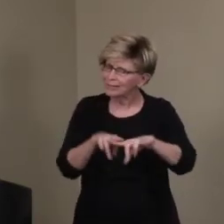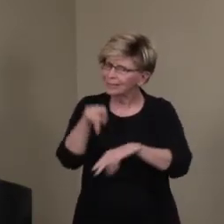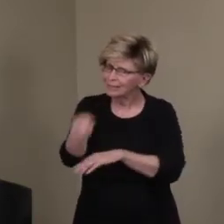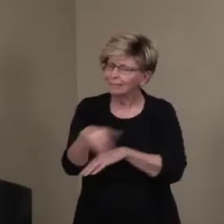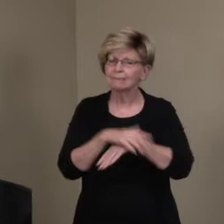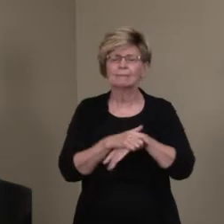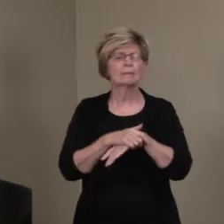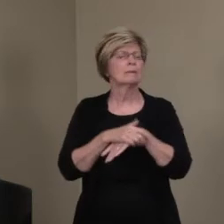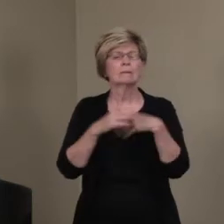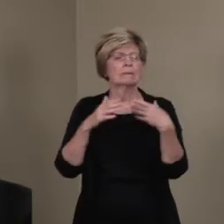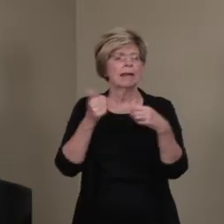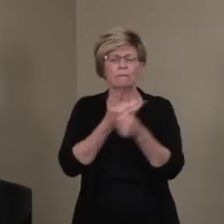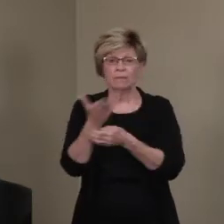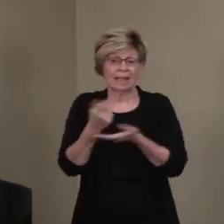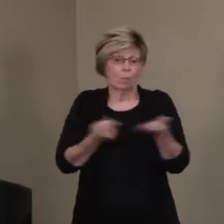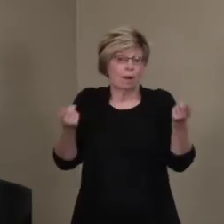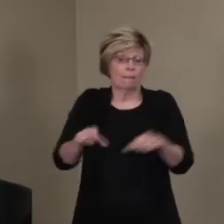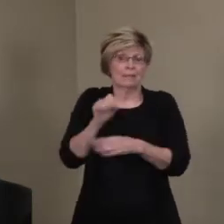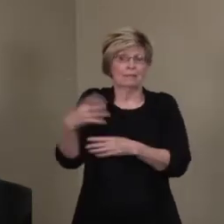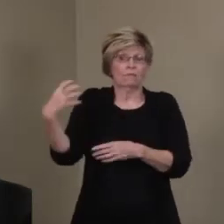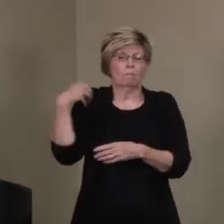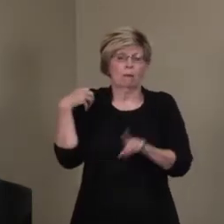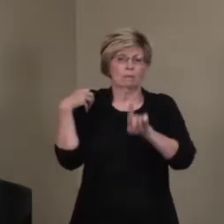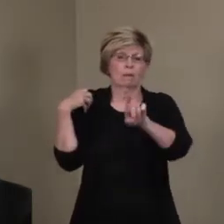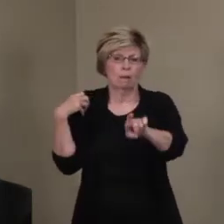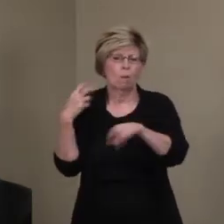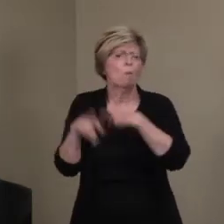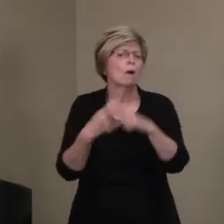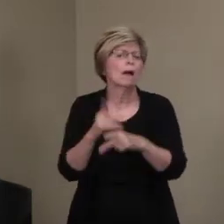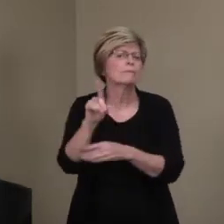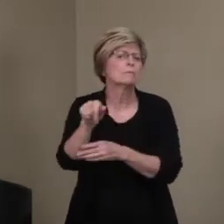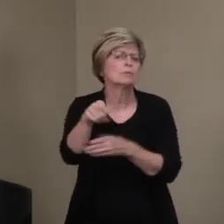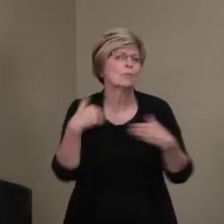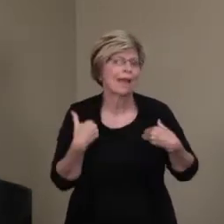where the interpreter will need to sit and what happens if the boss starts